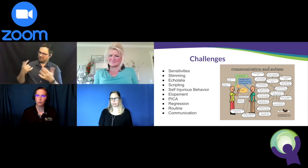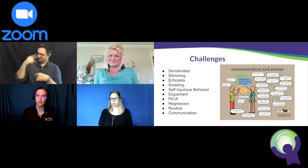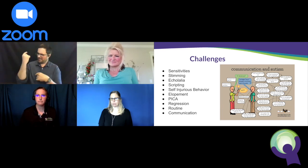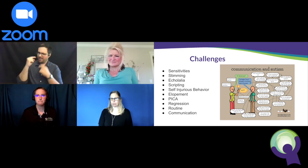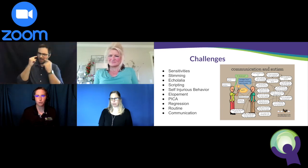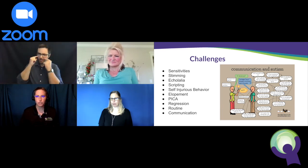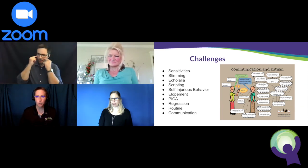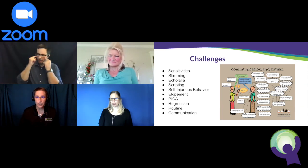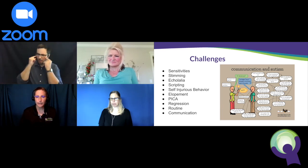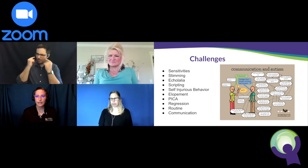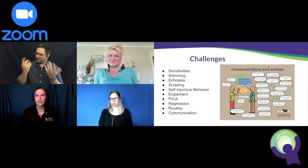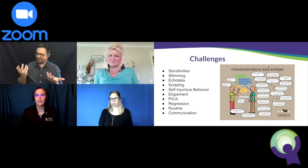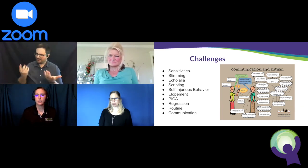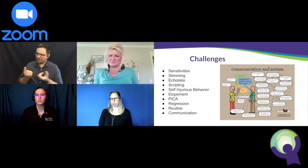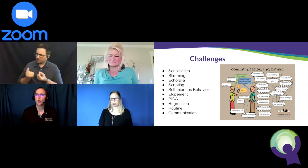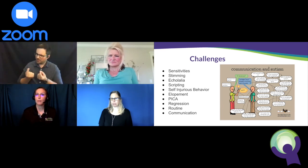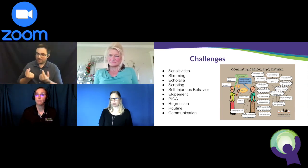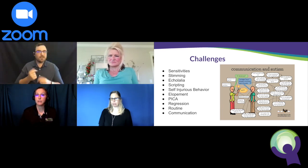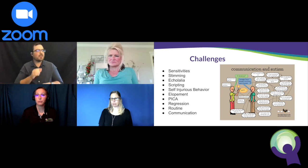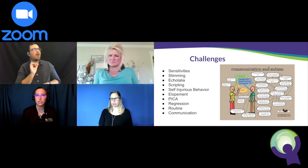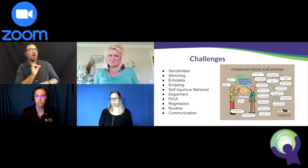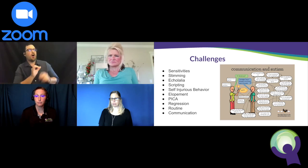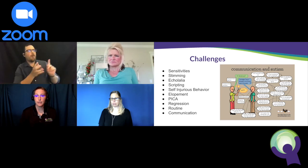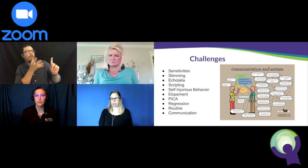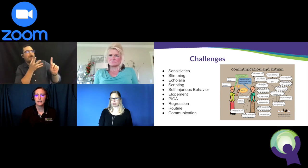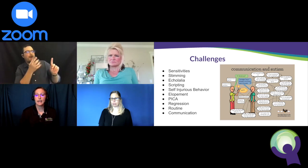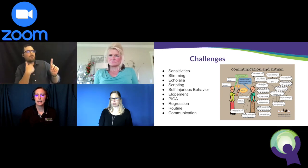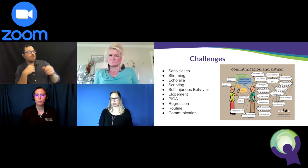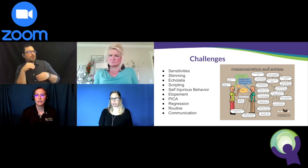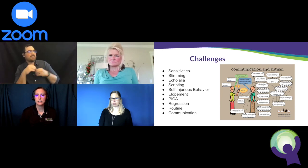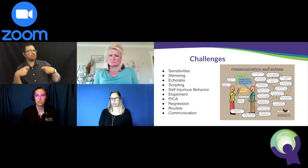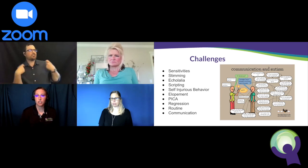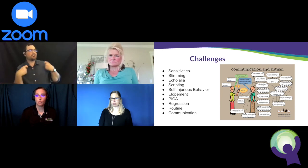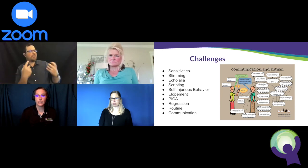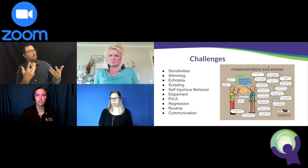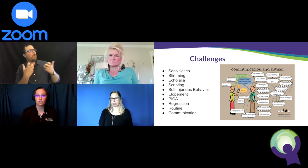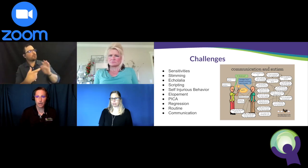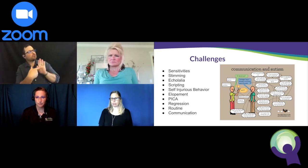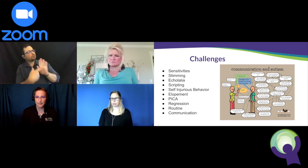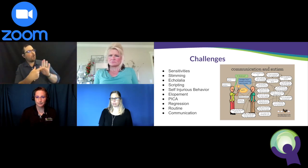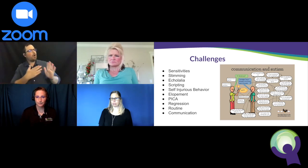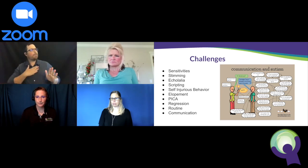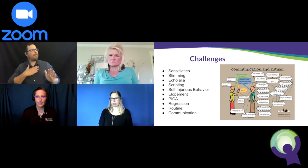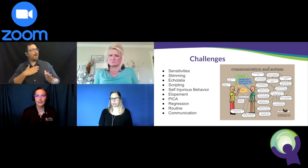What were you doing?" He goes, "Oh mom, we were in gym and I wanted to show my stripes."